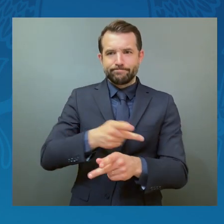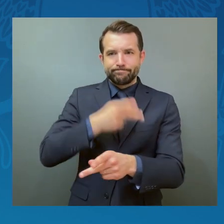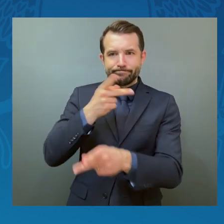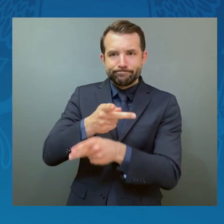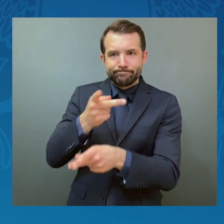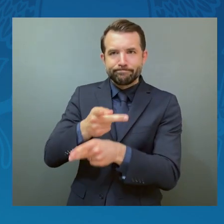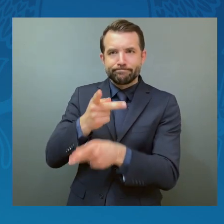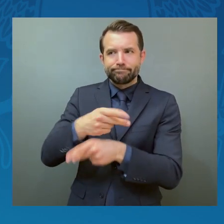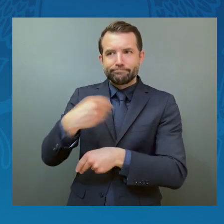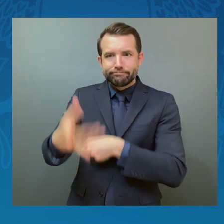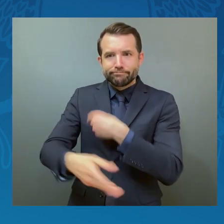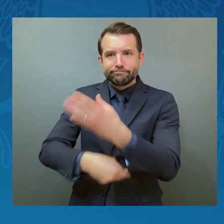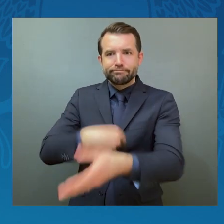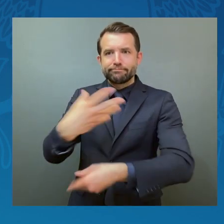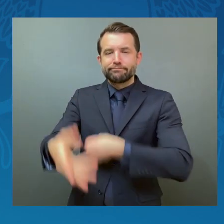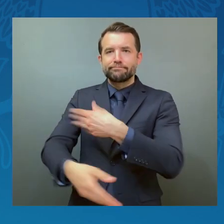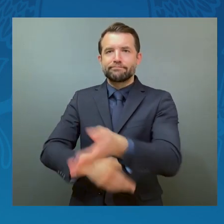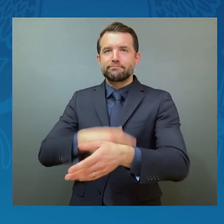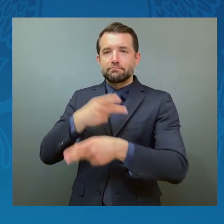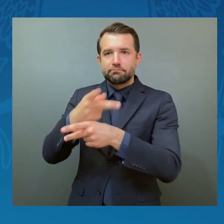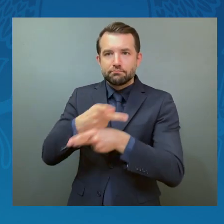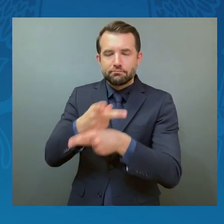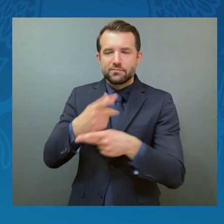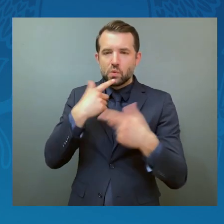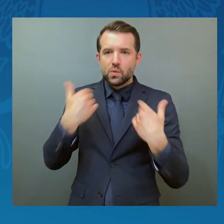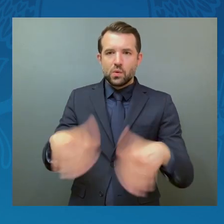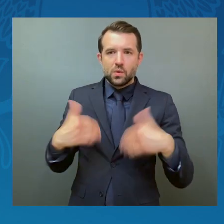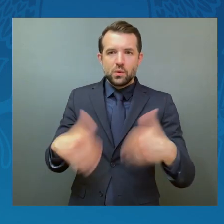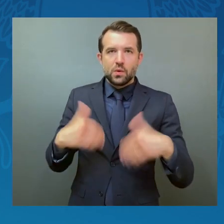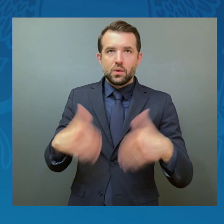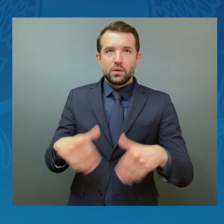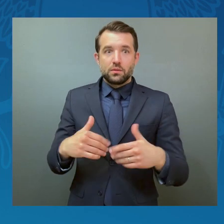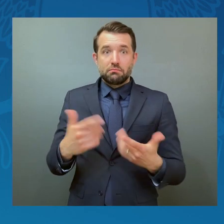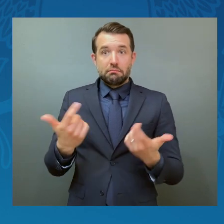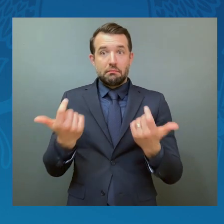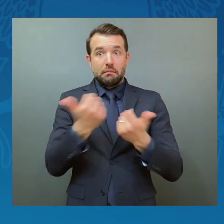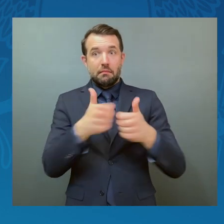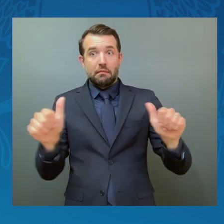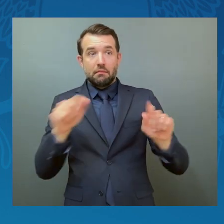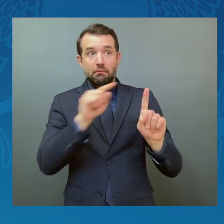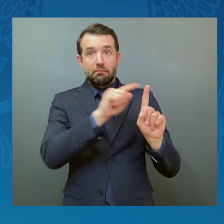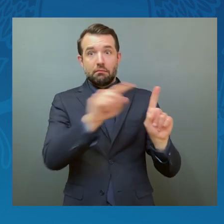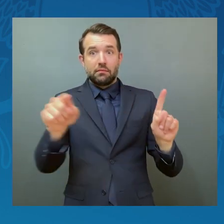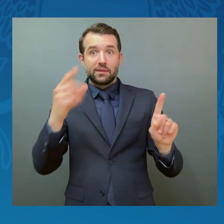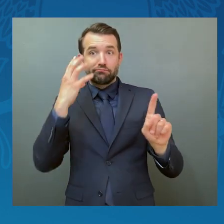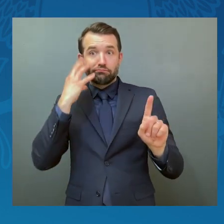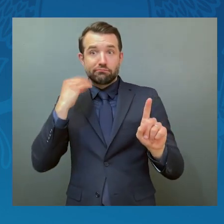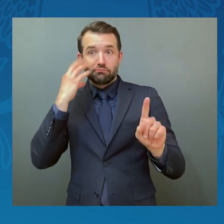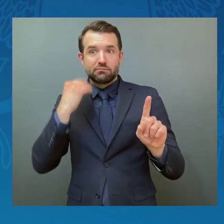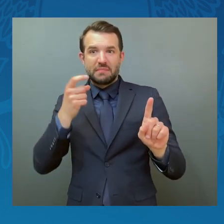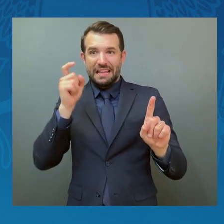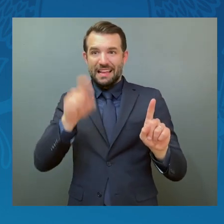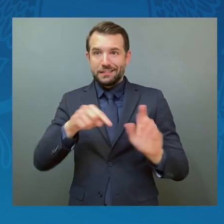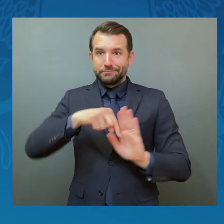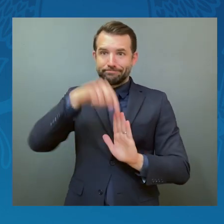And invariably then, anyone who has needed that level of medical care over that period of time